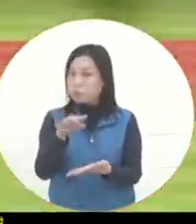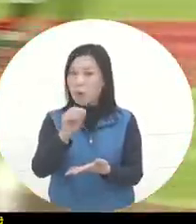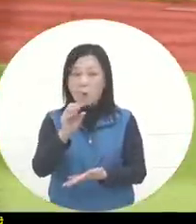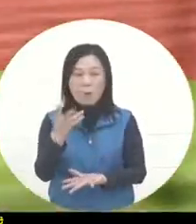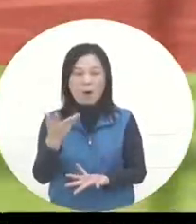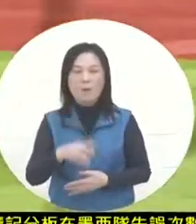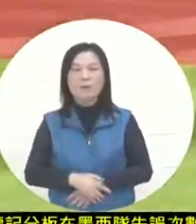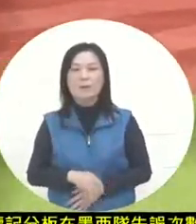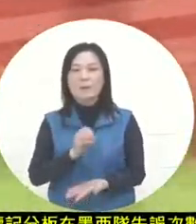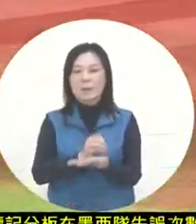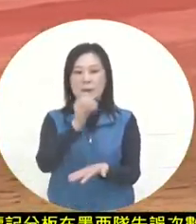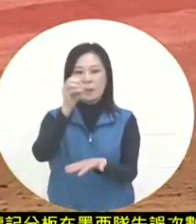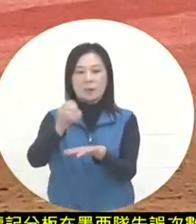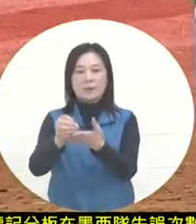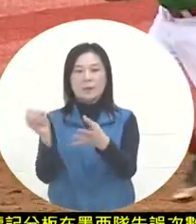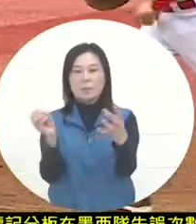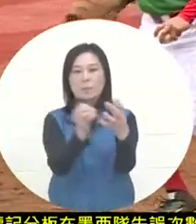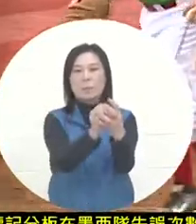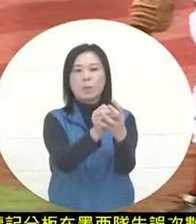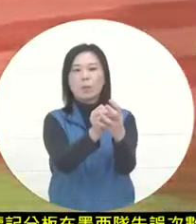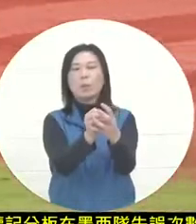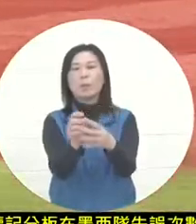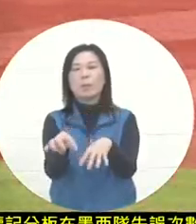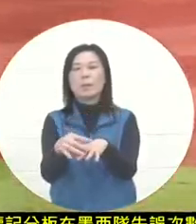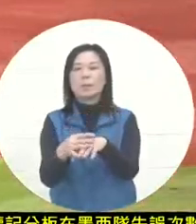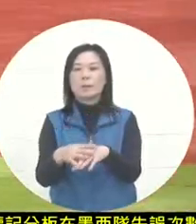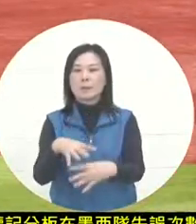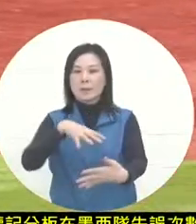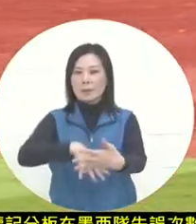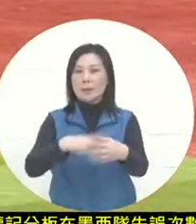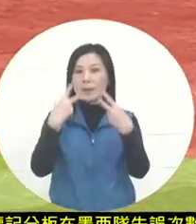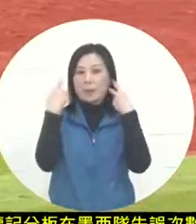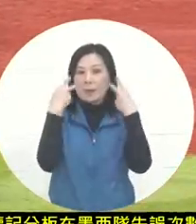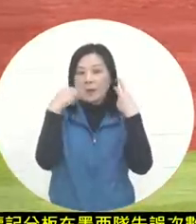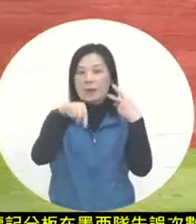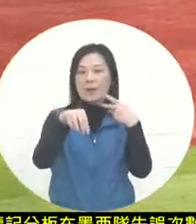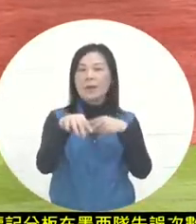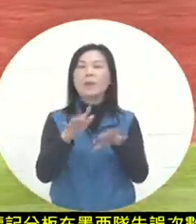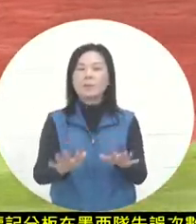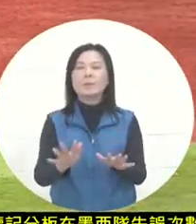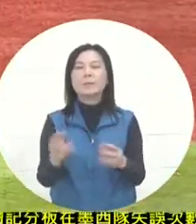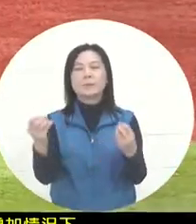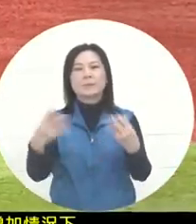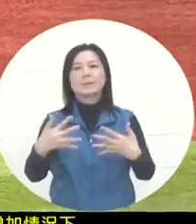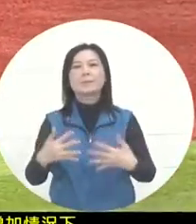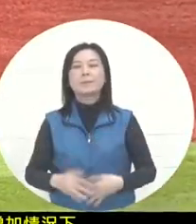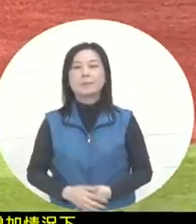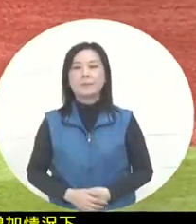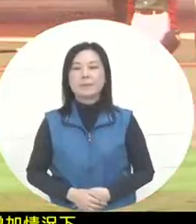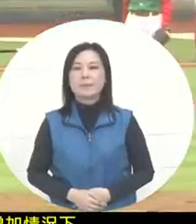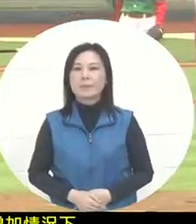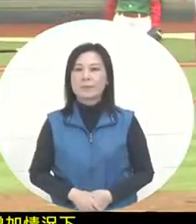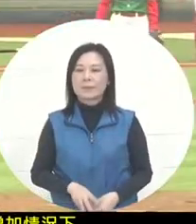. The ball went into a glove. The handling of the infield was not too big in this inning. The question is , a third-category ground ball